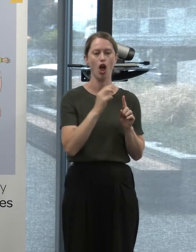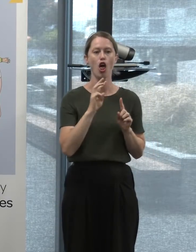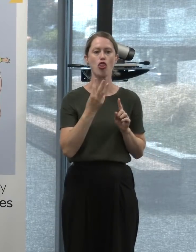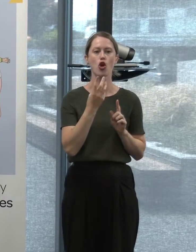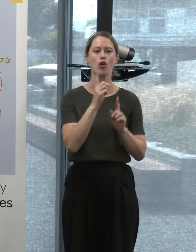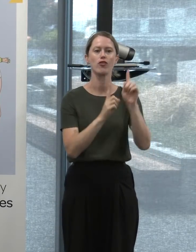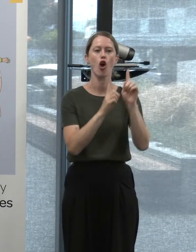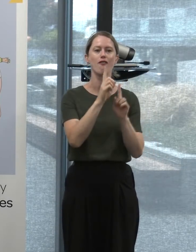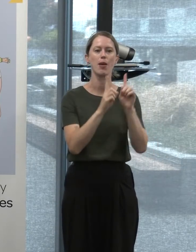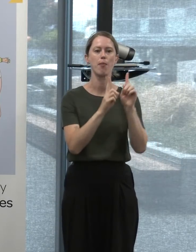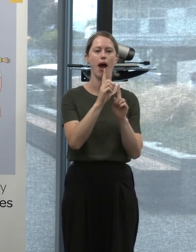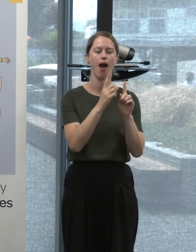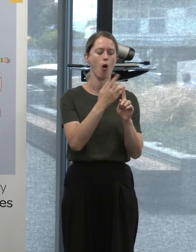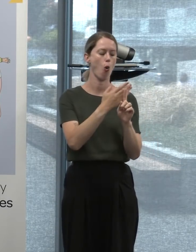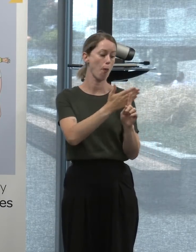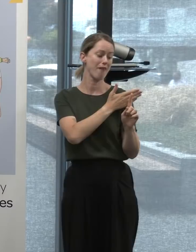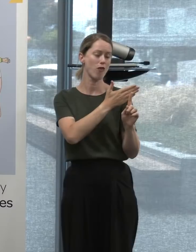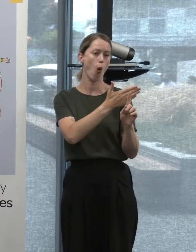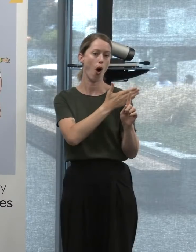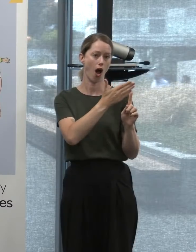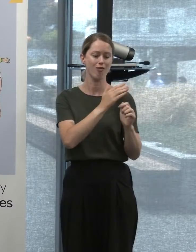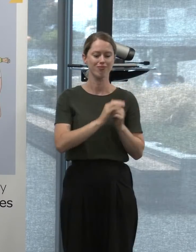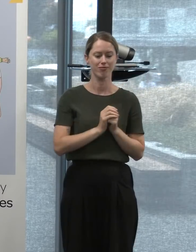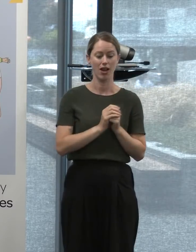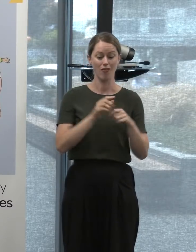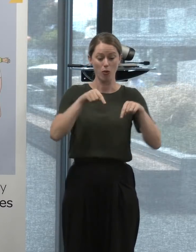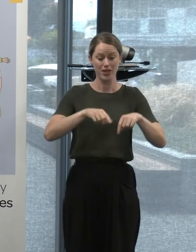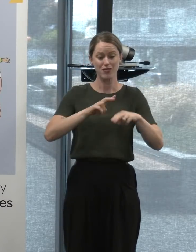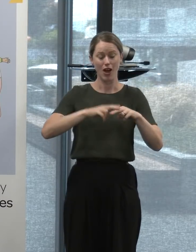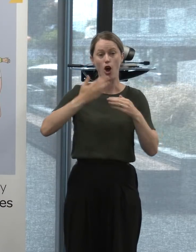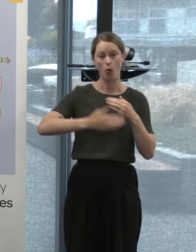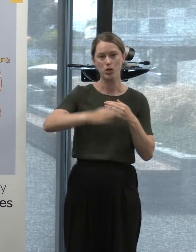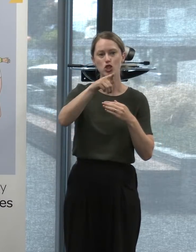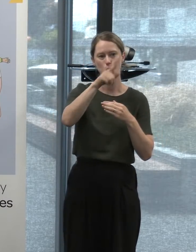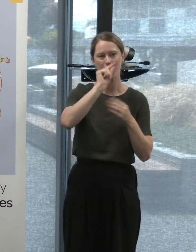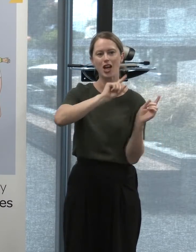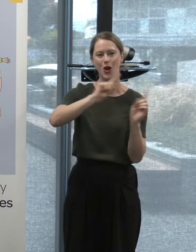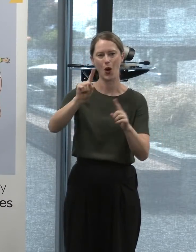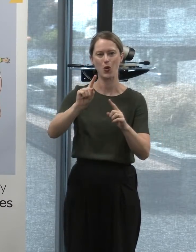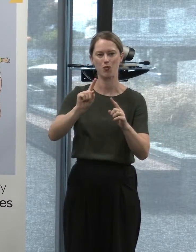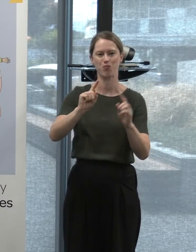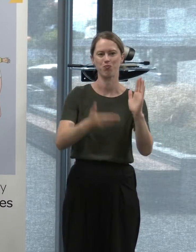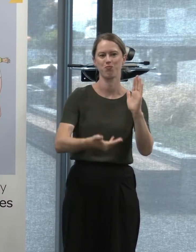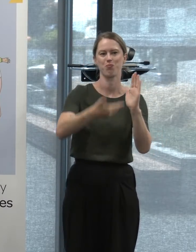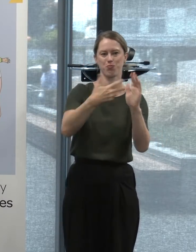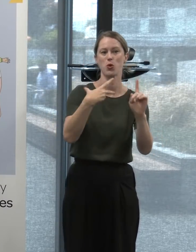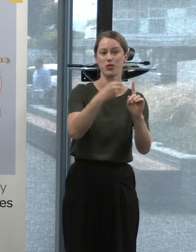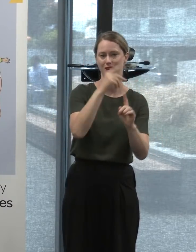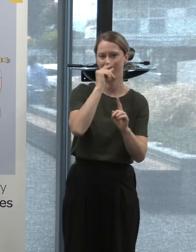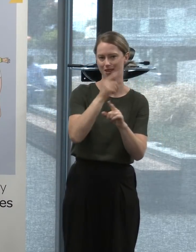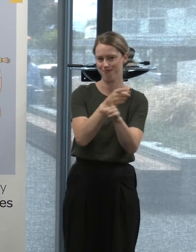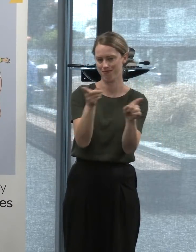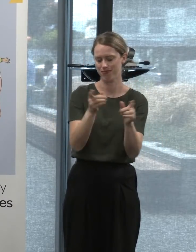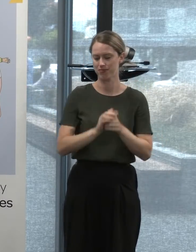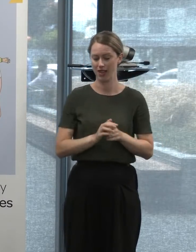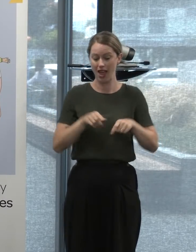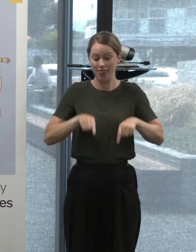That means if you received your second dose before or on 3 November before or on 3